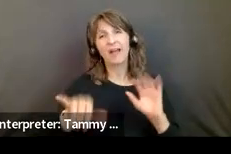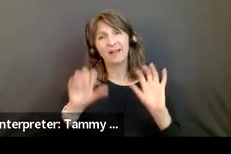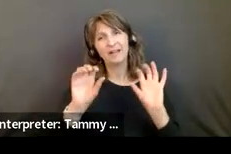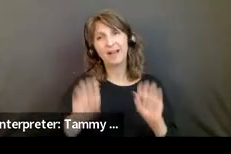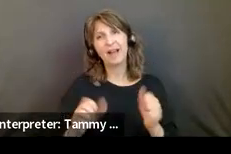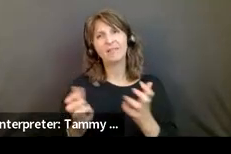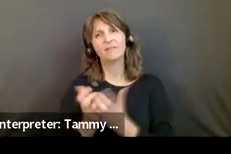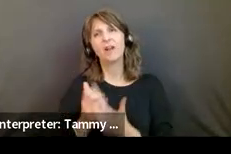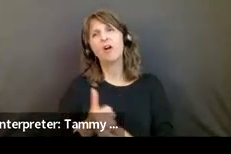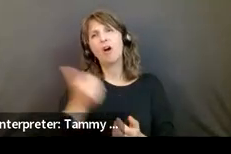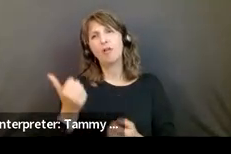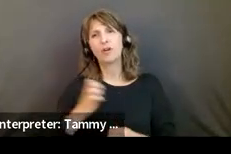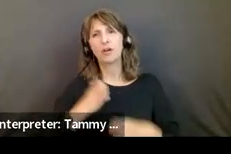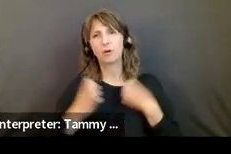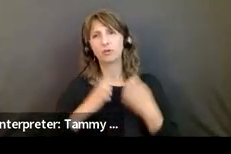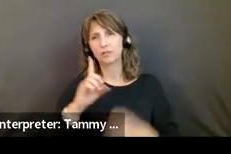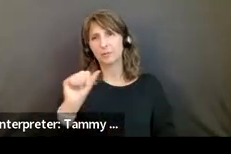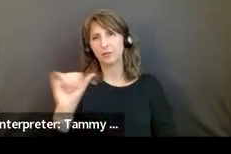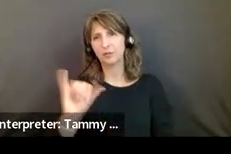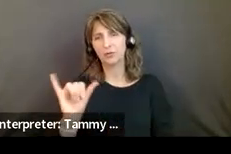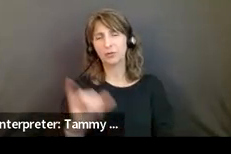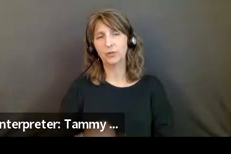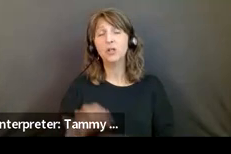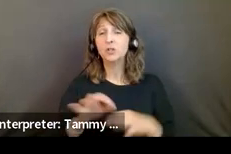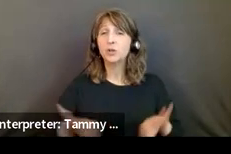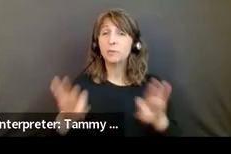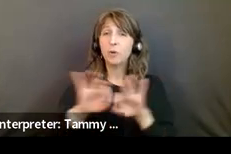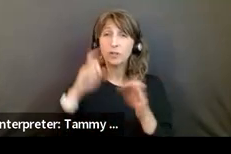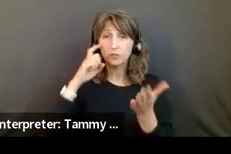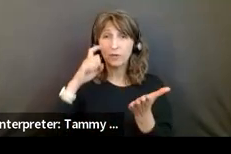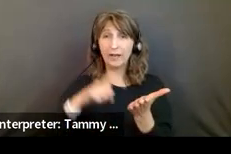So again, it's important to recognize. That the child might not just be. Not paying attention on purpose.